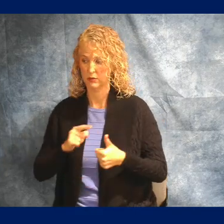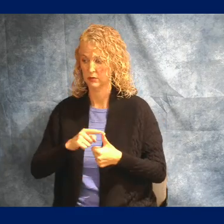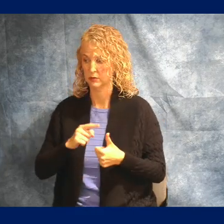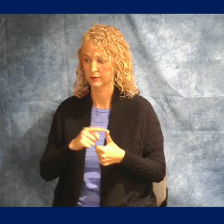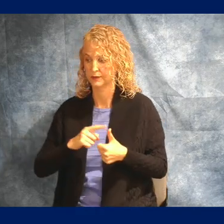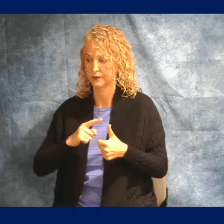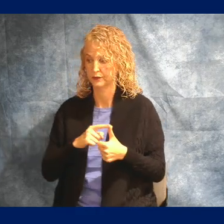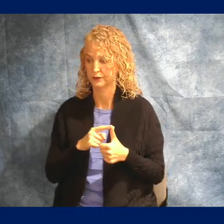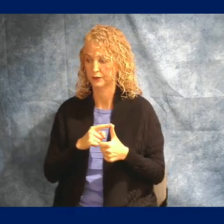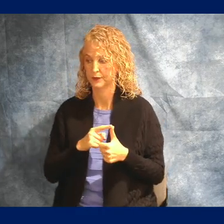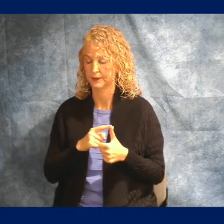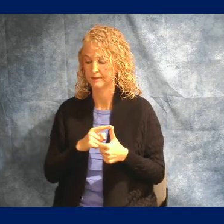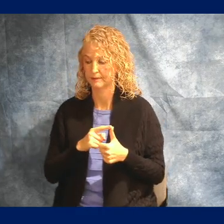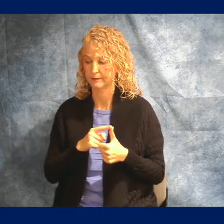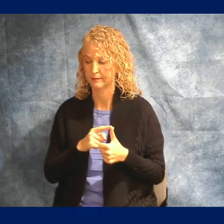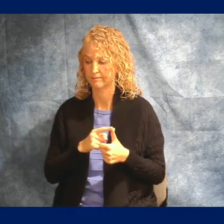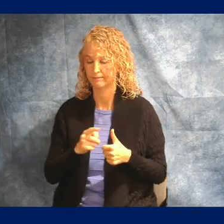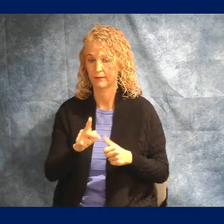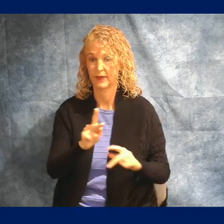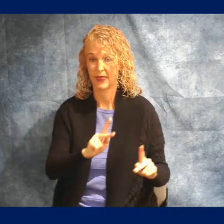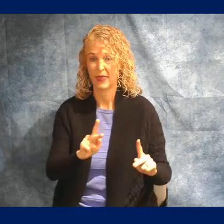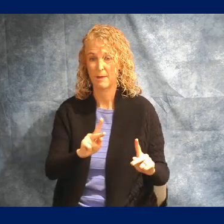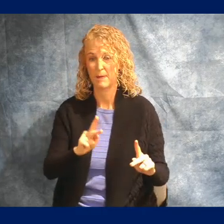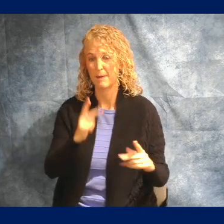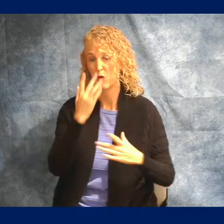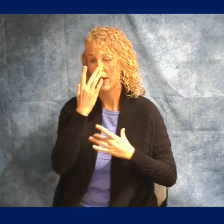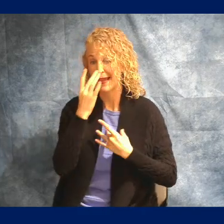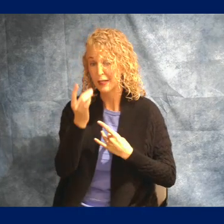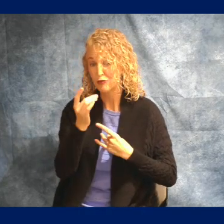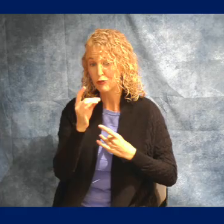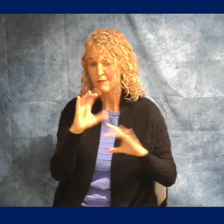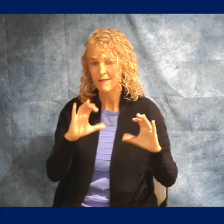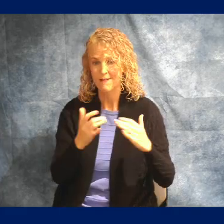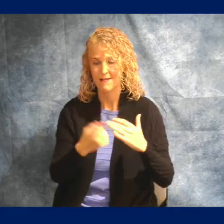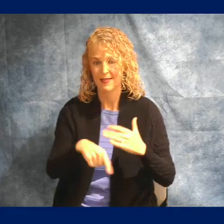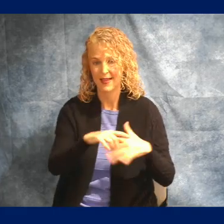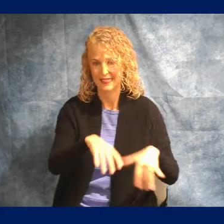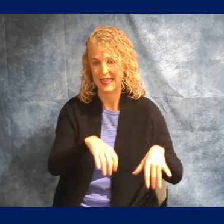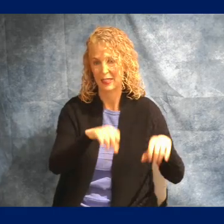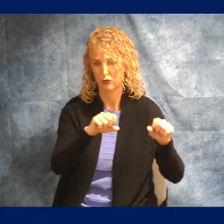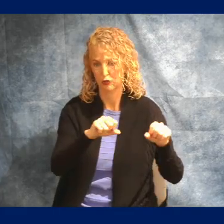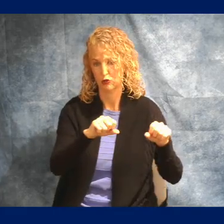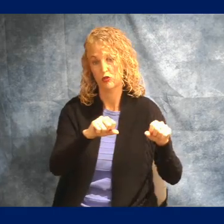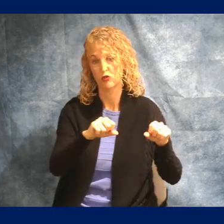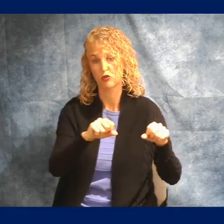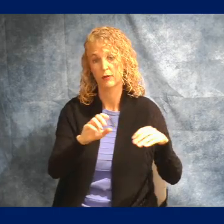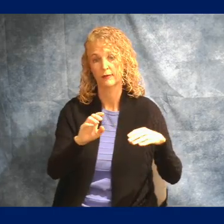and one was that they took a class they took a class that Alloy developed in business planning